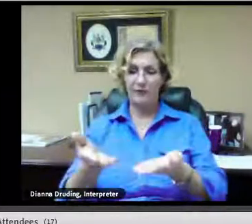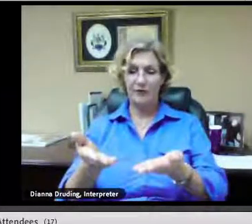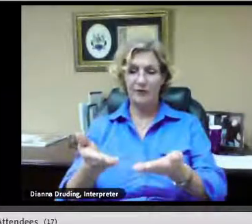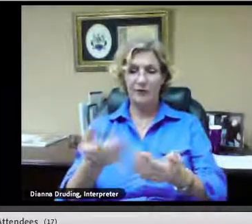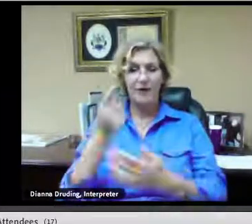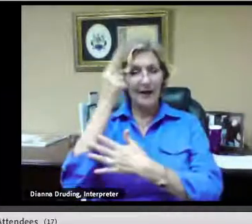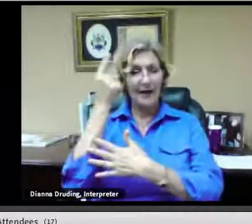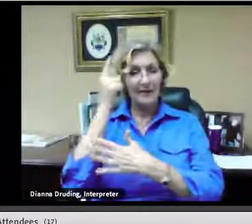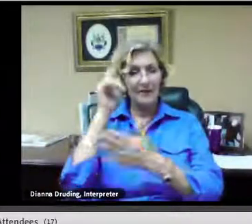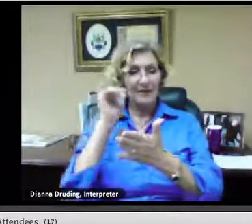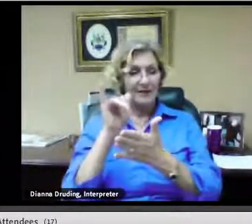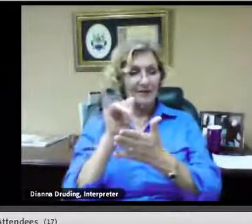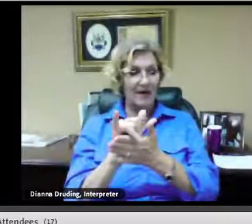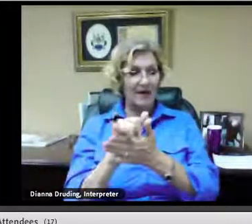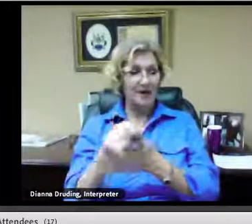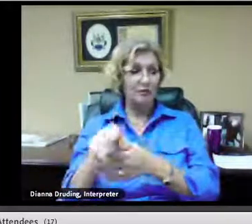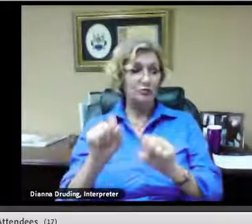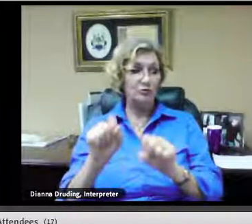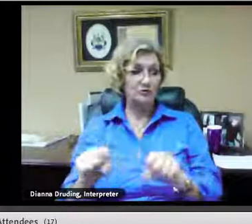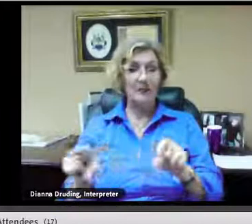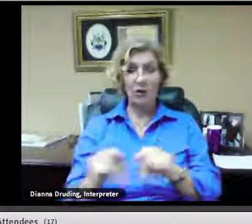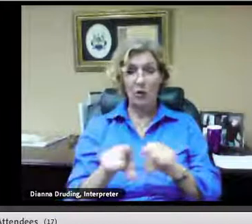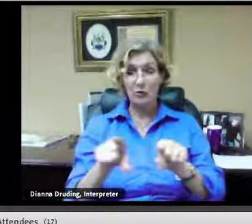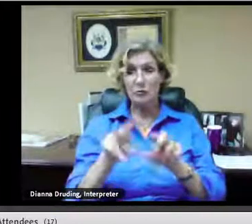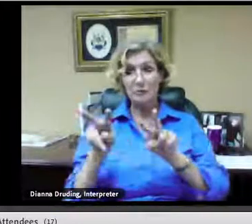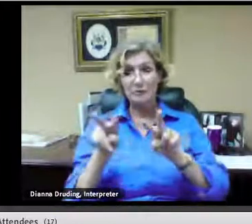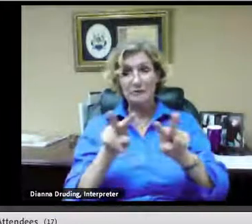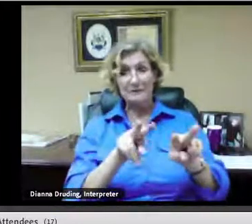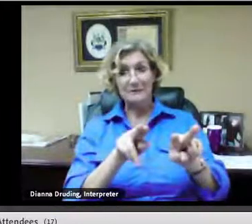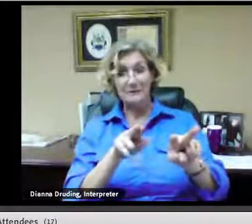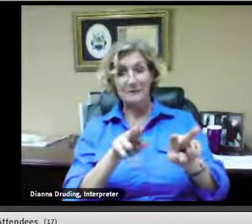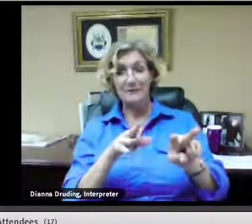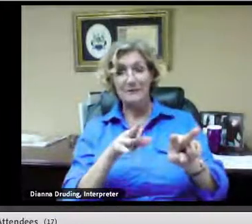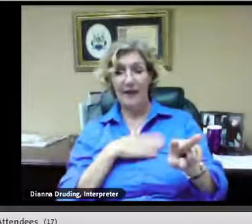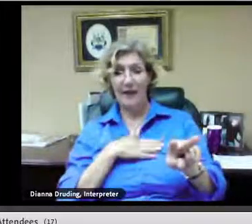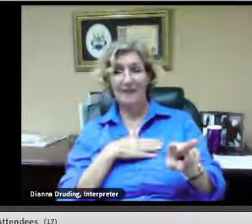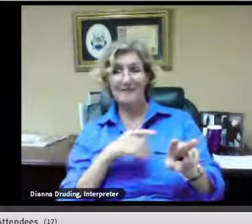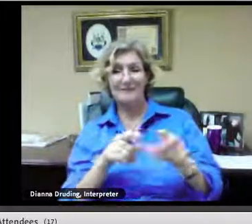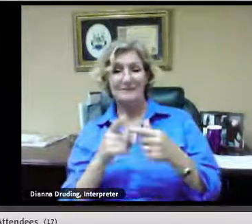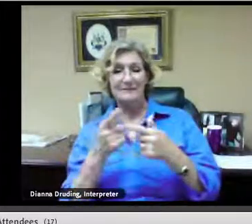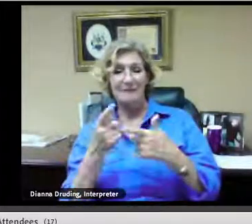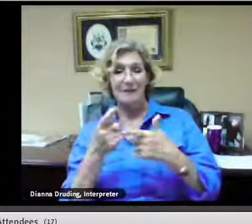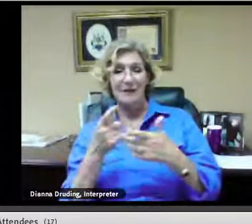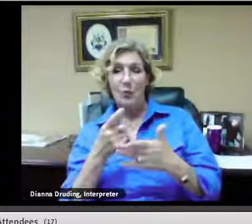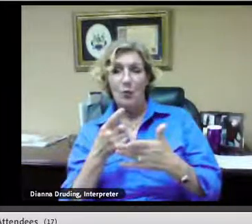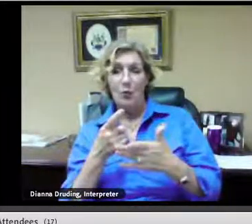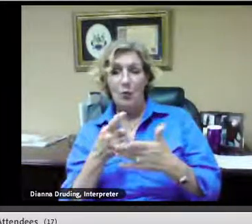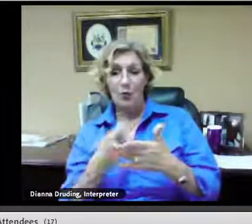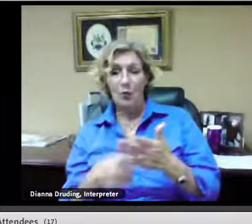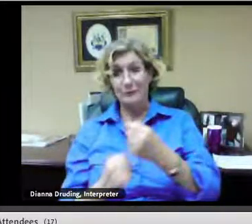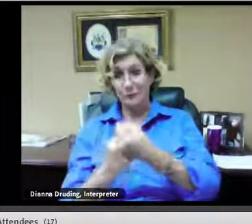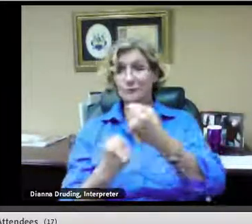It's kind of been at the heart and underlying support of the Americans with Disabilities Act, which was in 1990,